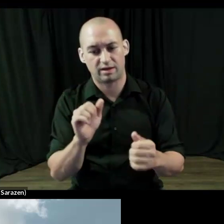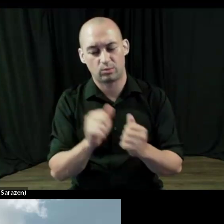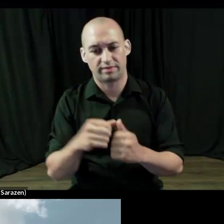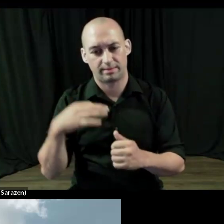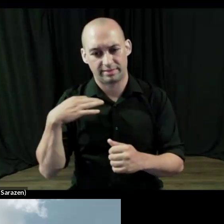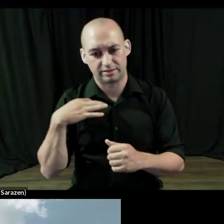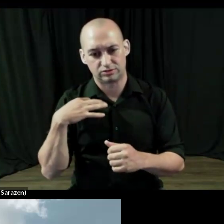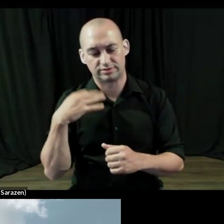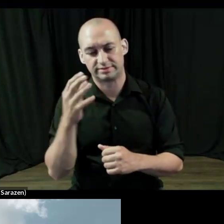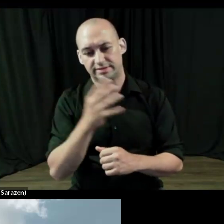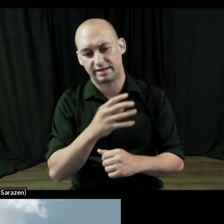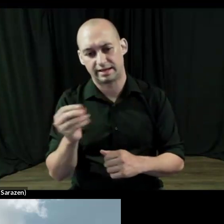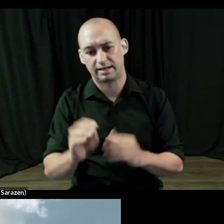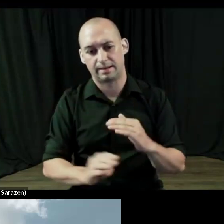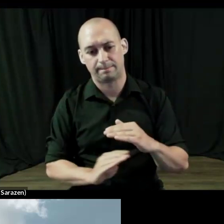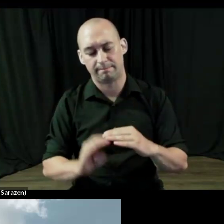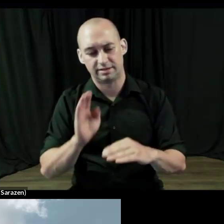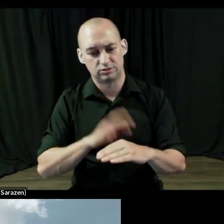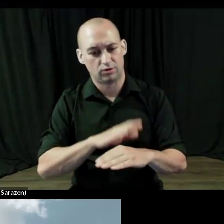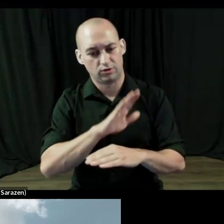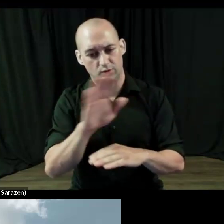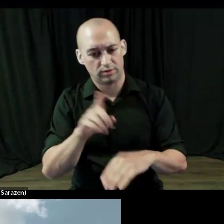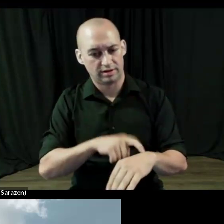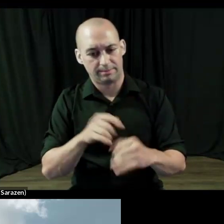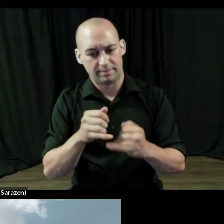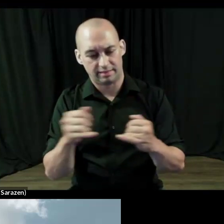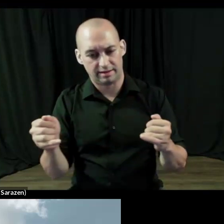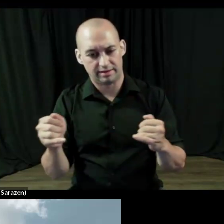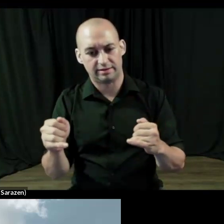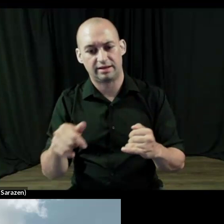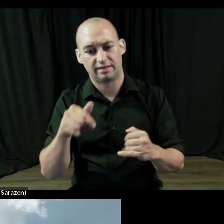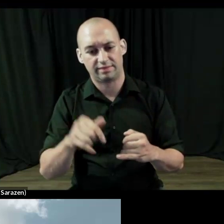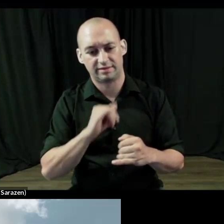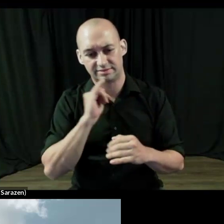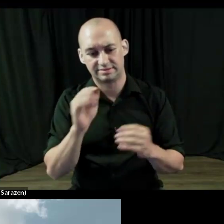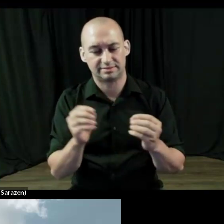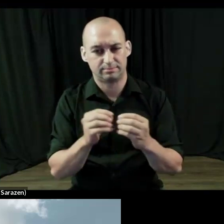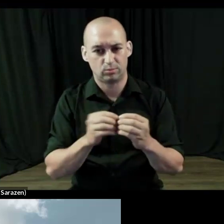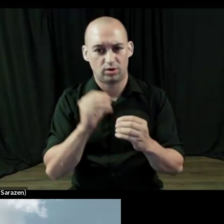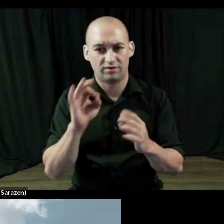then based on your guises, timeline, and this is more of a statement, but it would be fair to say